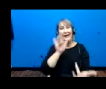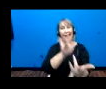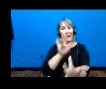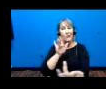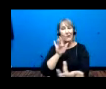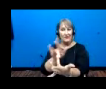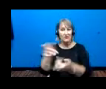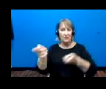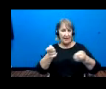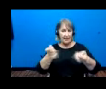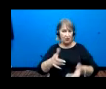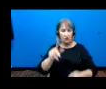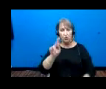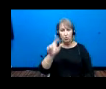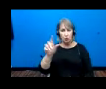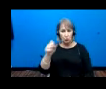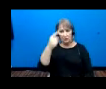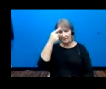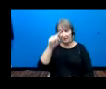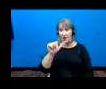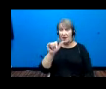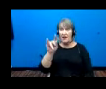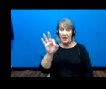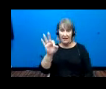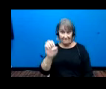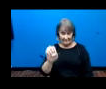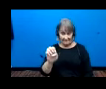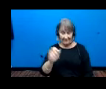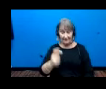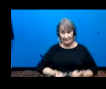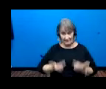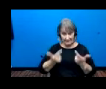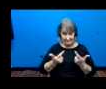which is a program that I absolutely love. It is the Assistive Technology Program here in Georgia.